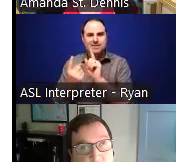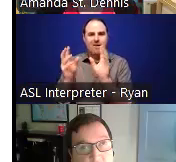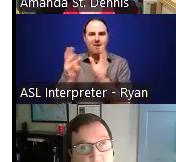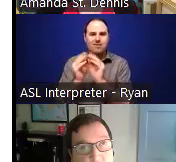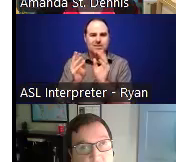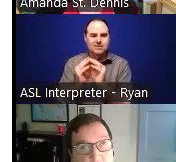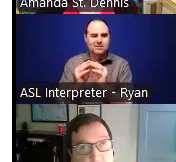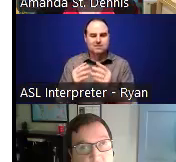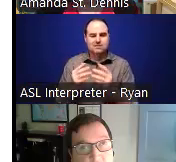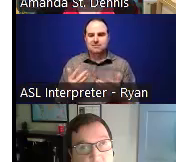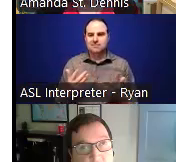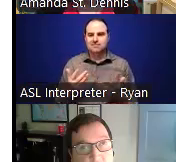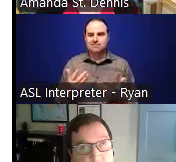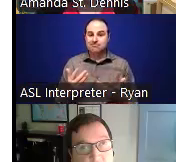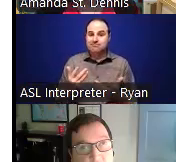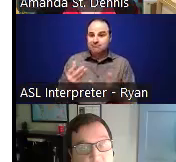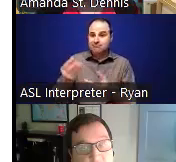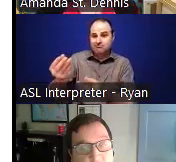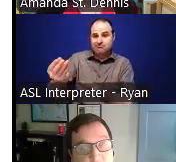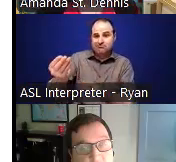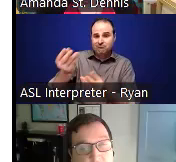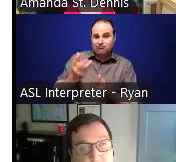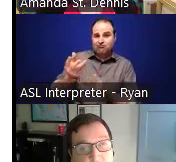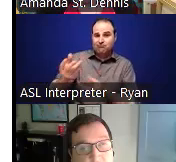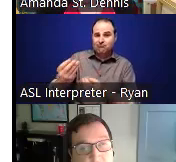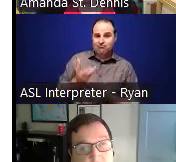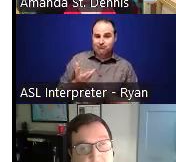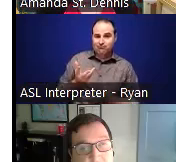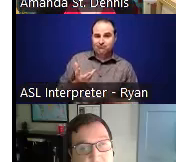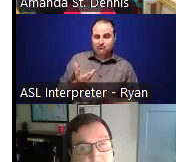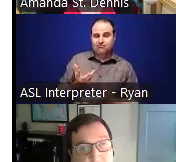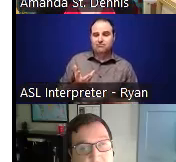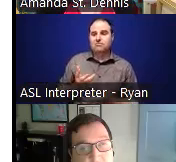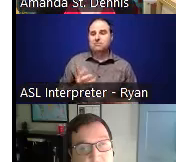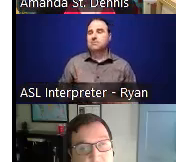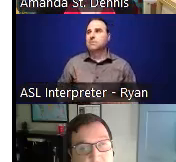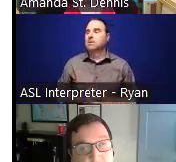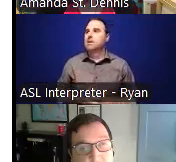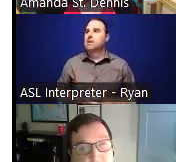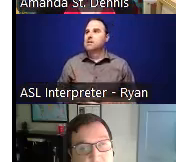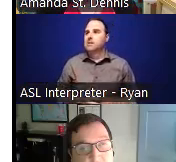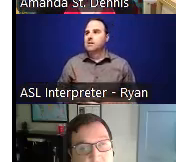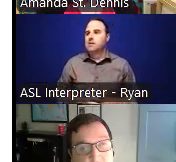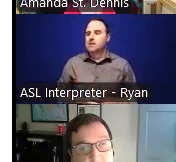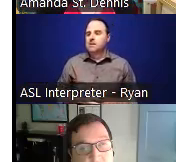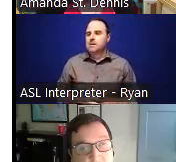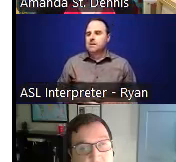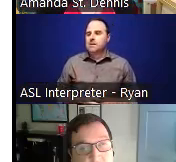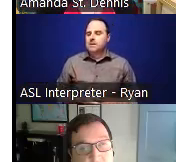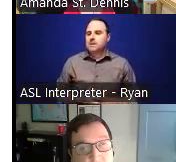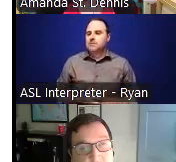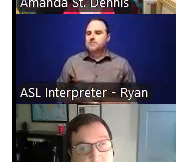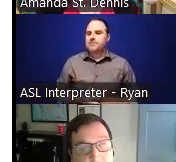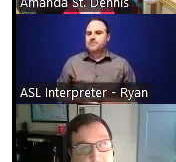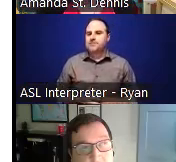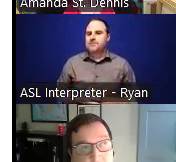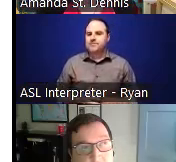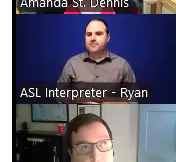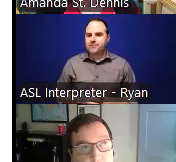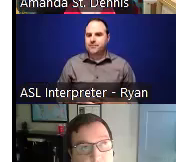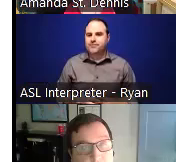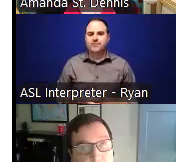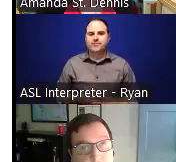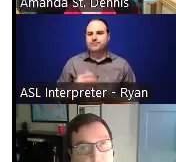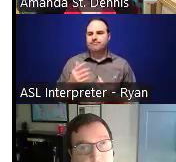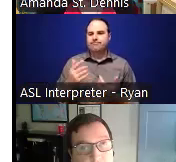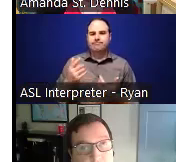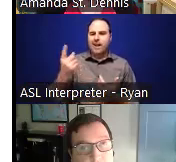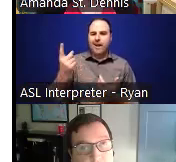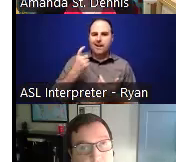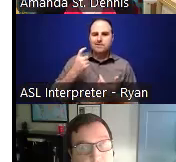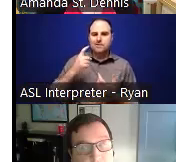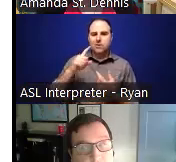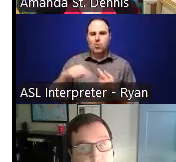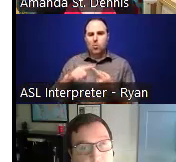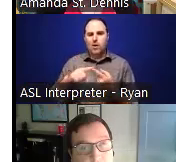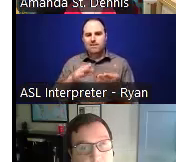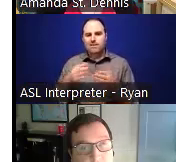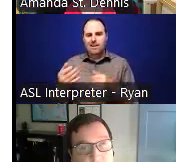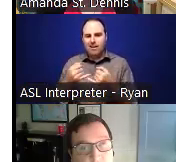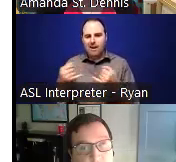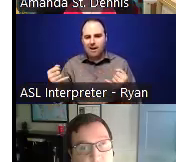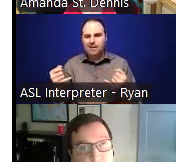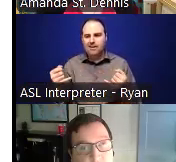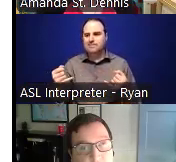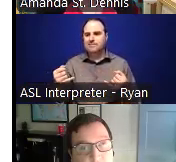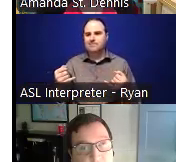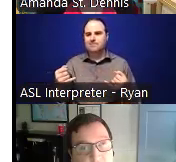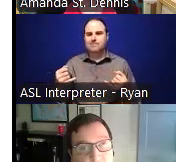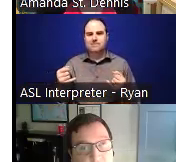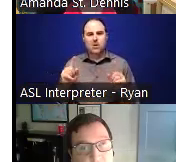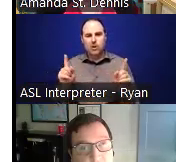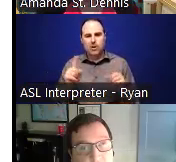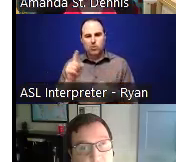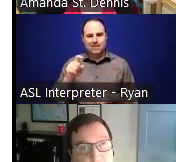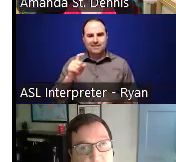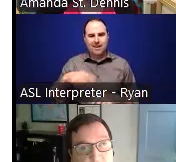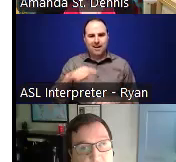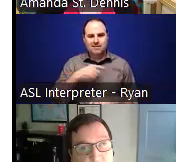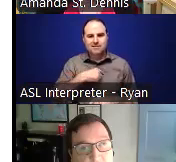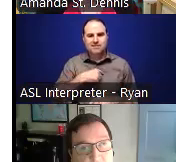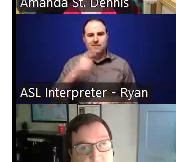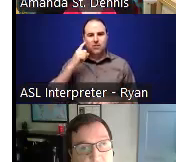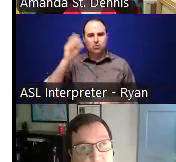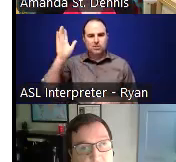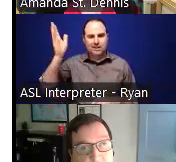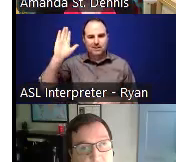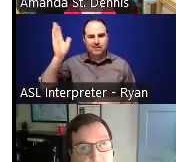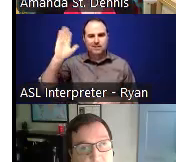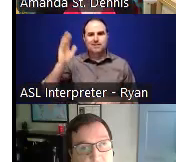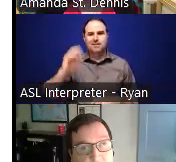It's communicating with us when are deadlines, where do you need us if we're presenting. As